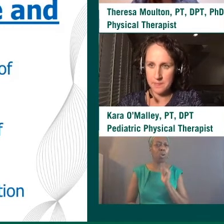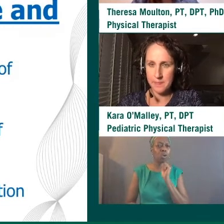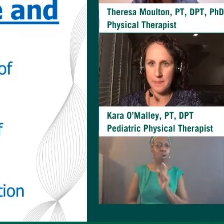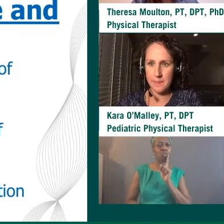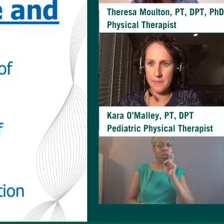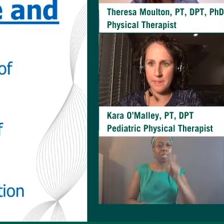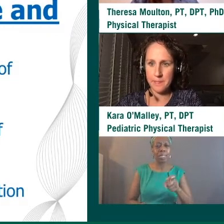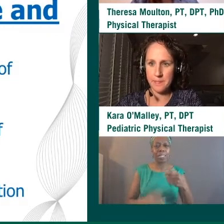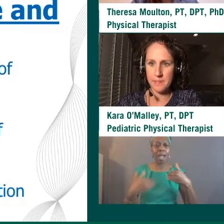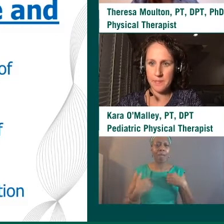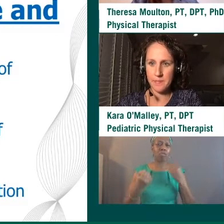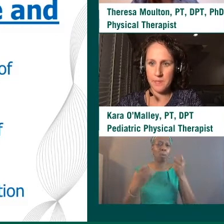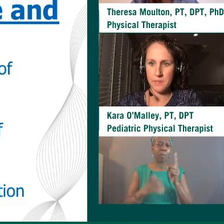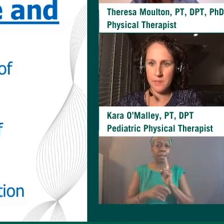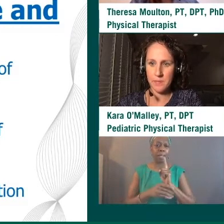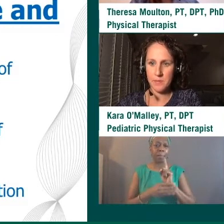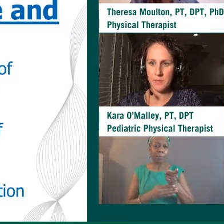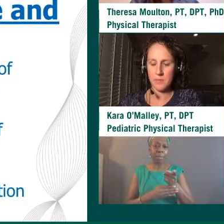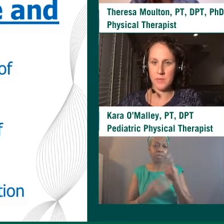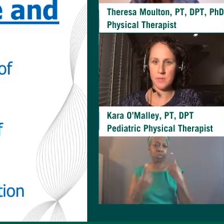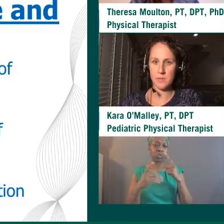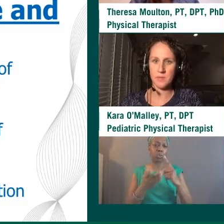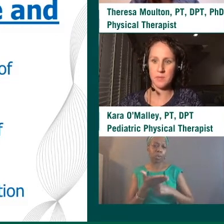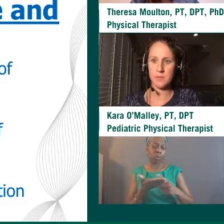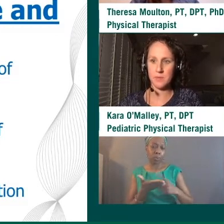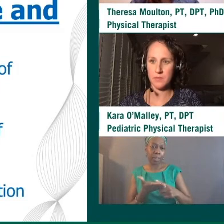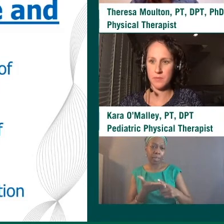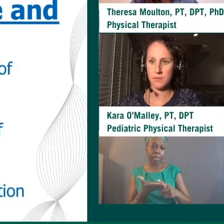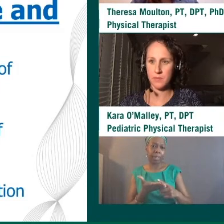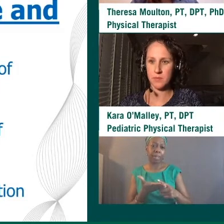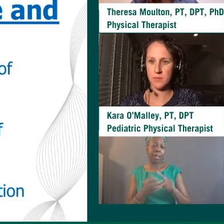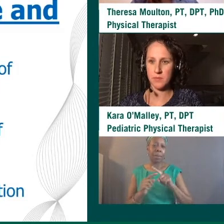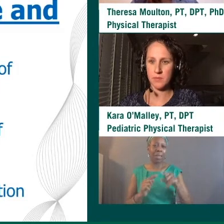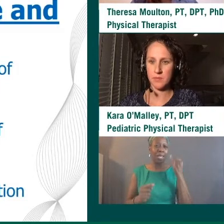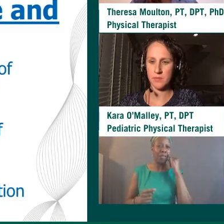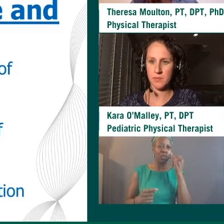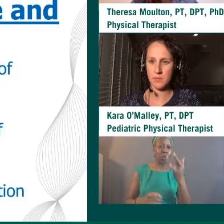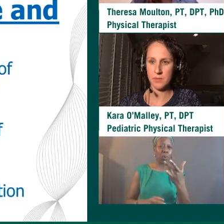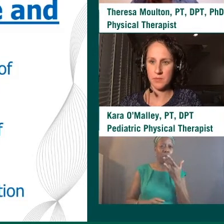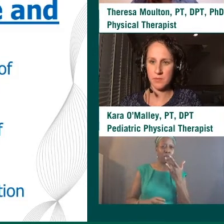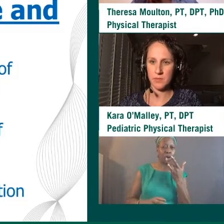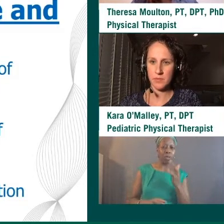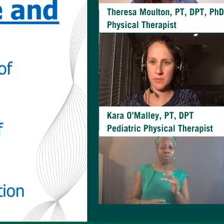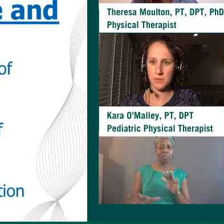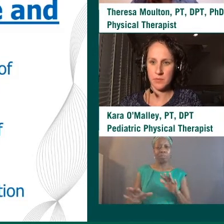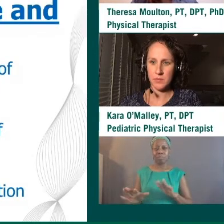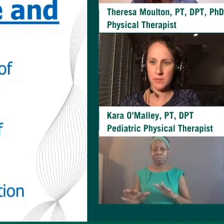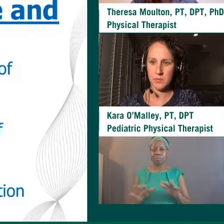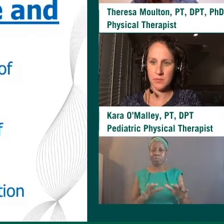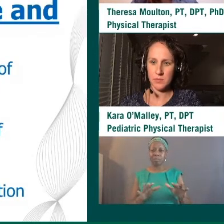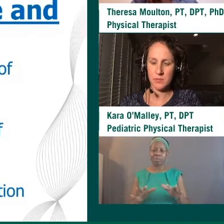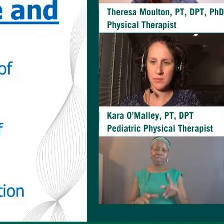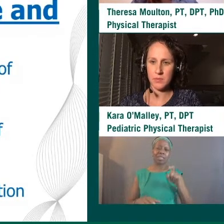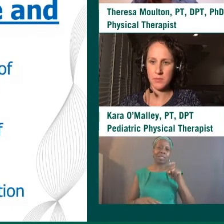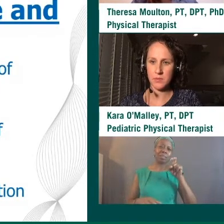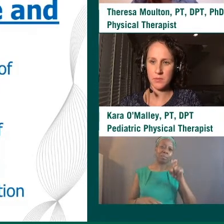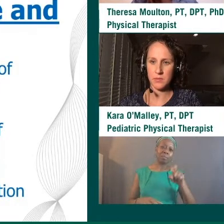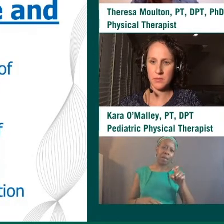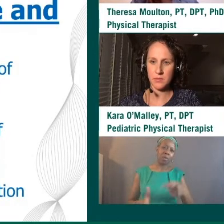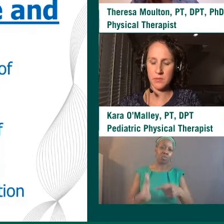in the week. If you like to do things that don't make you sweat quite as much, you have to do that for a few more minutes for the health of your heart.